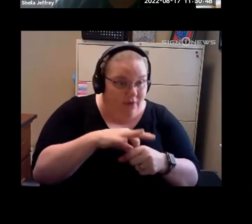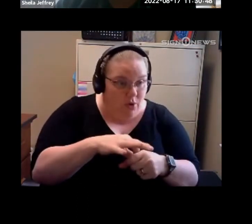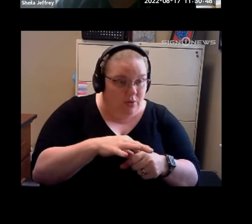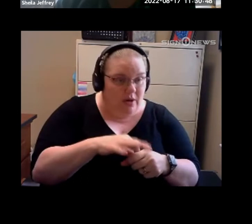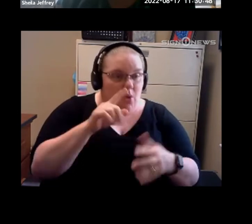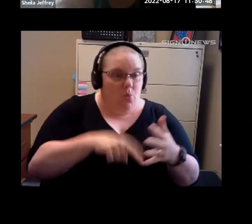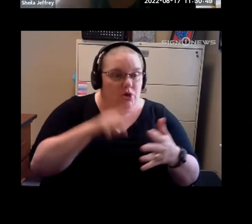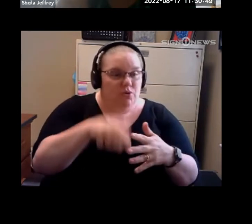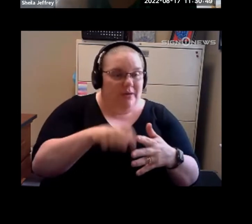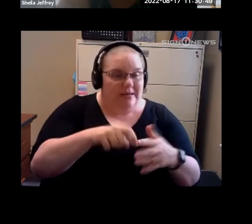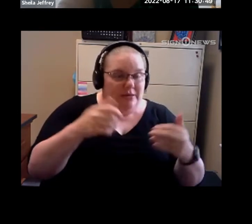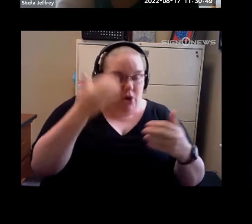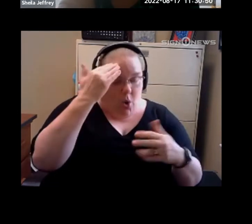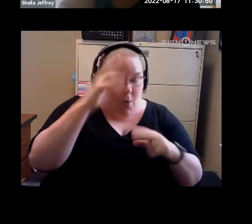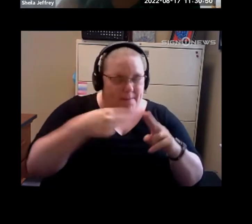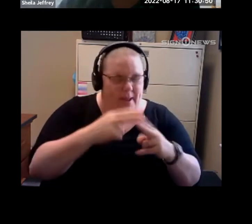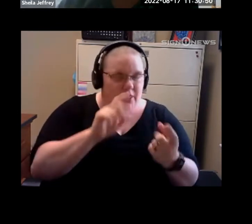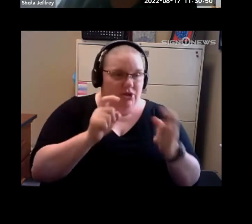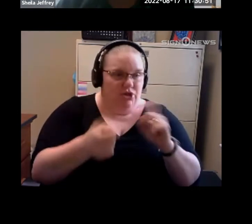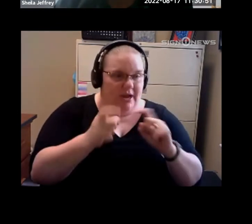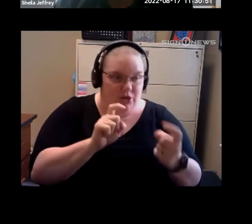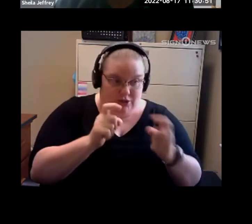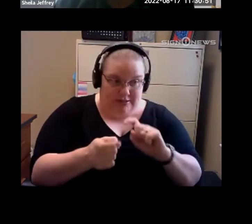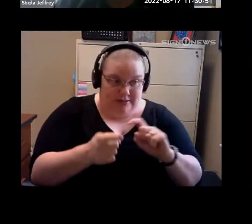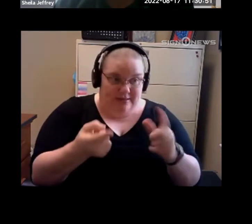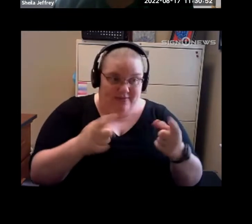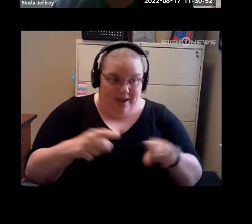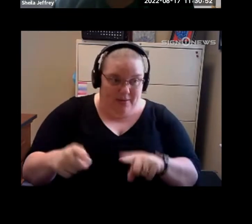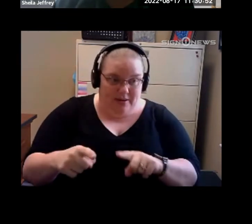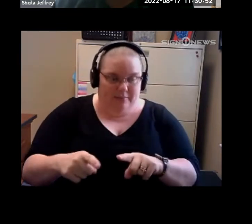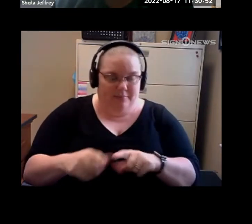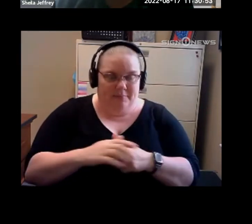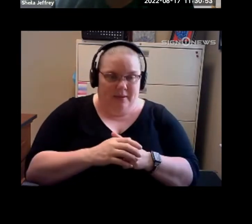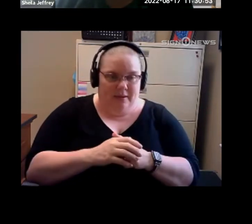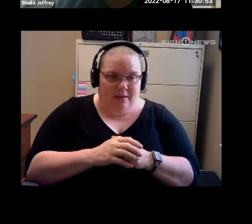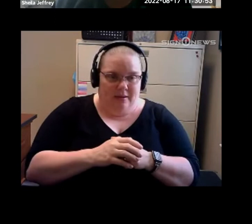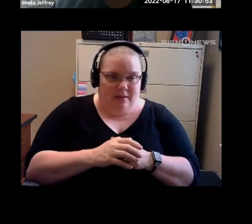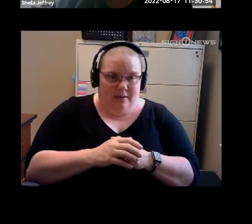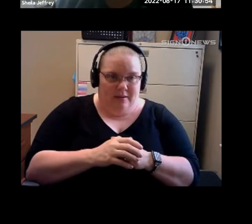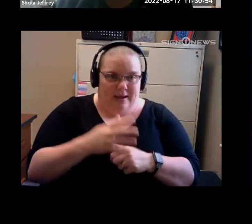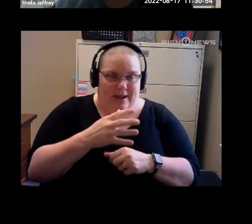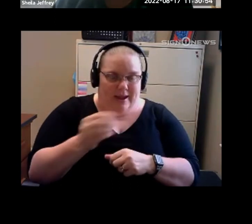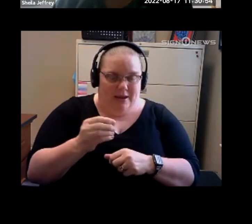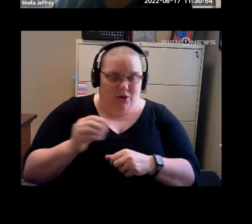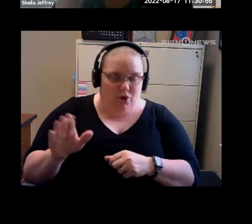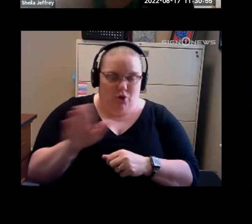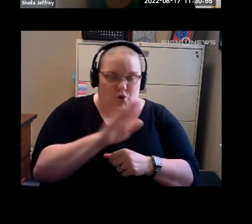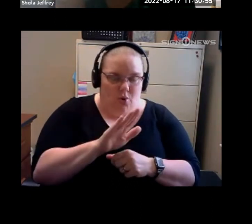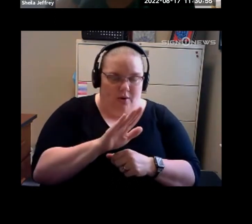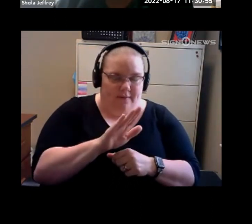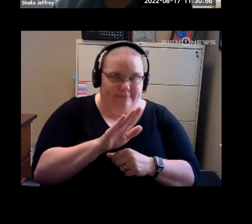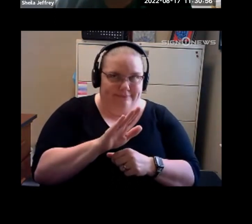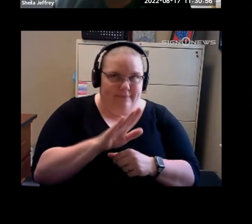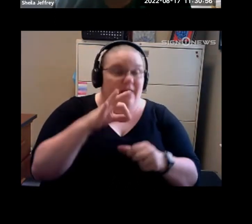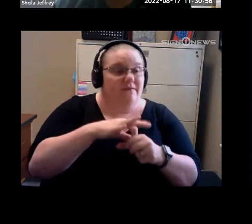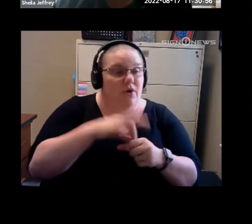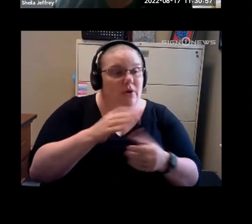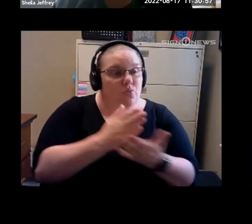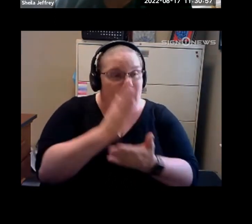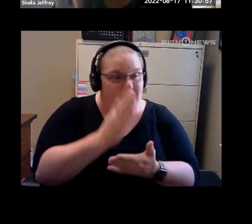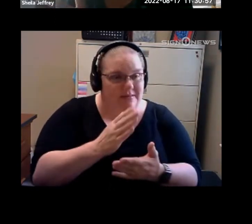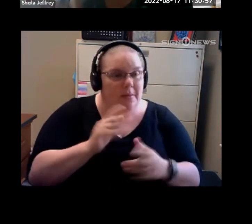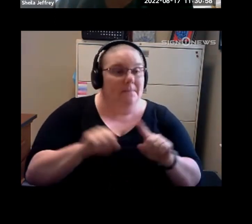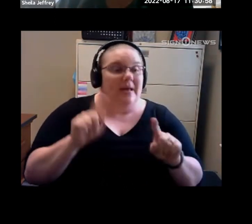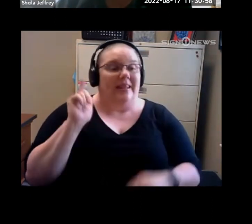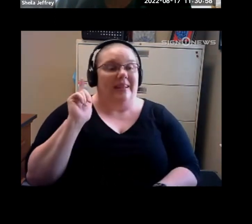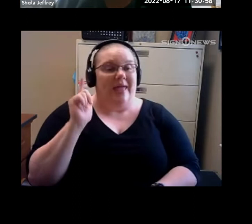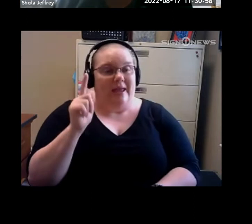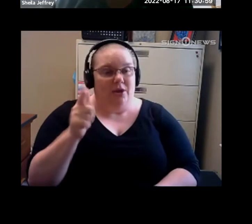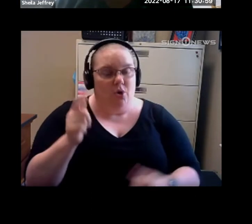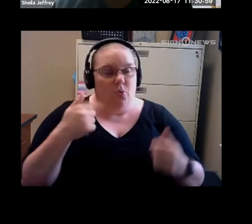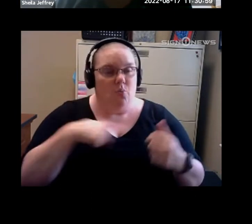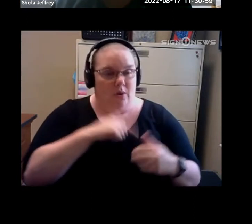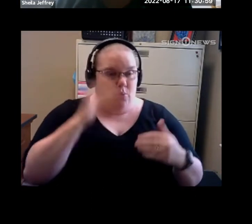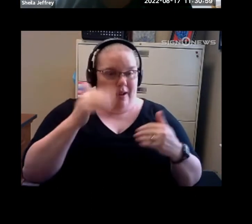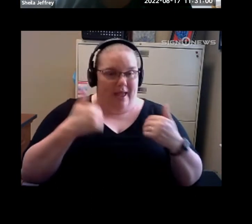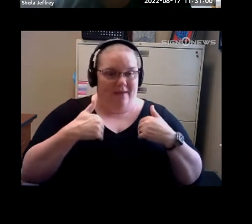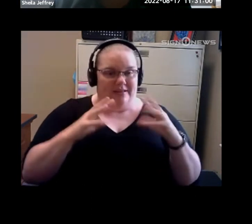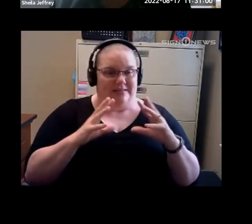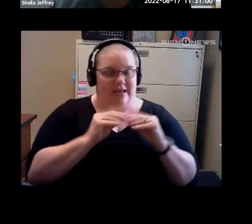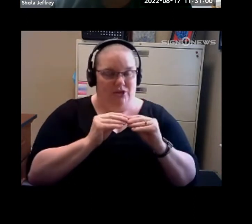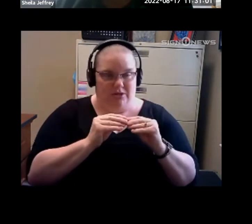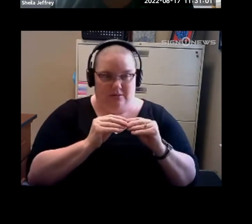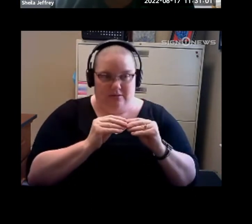changes character and you're voting right later on we have another session oh later on November